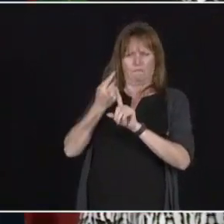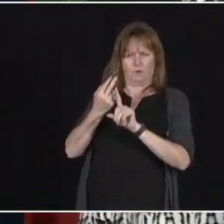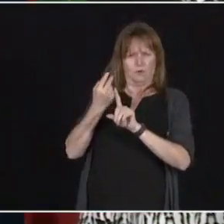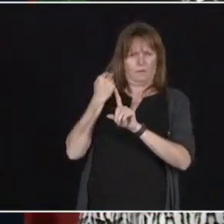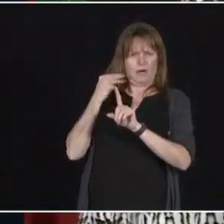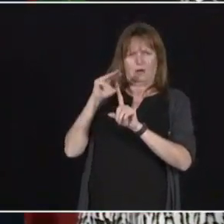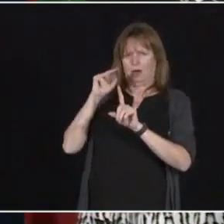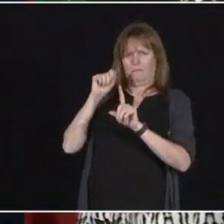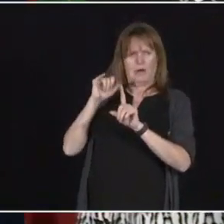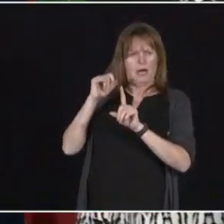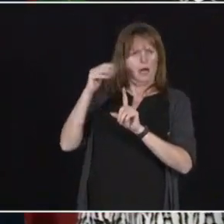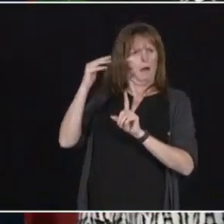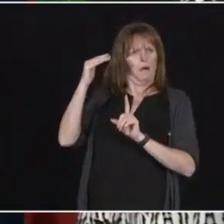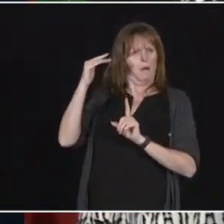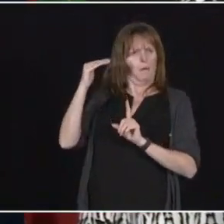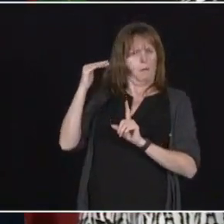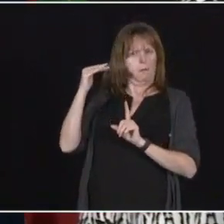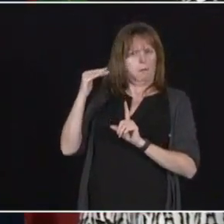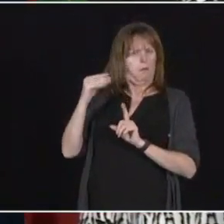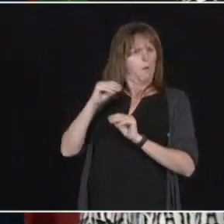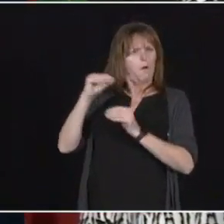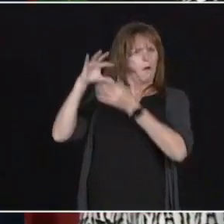correlation